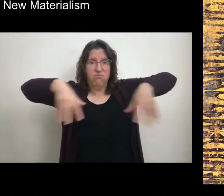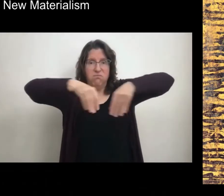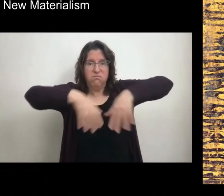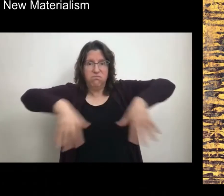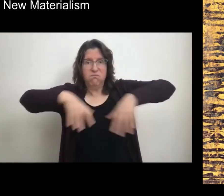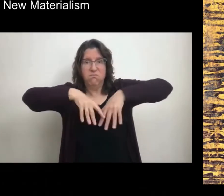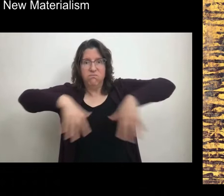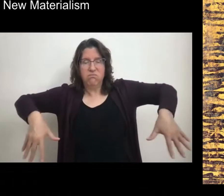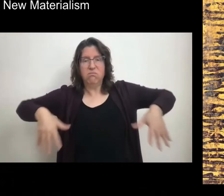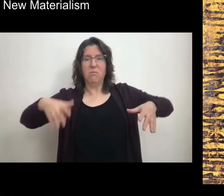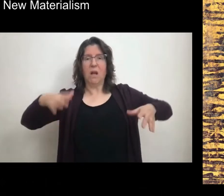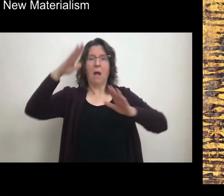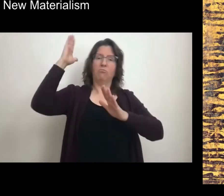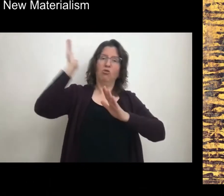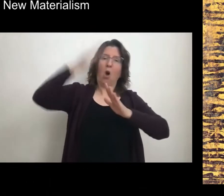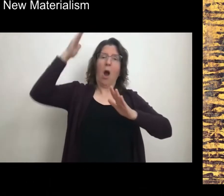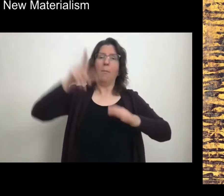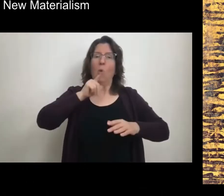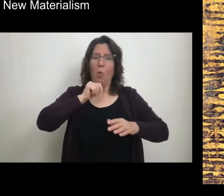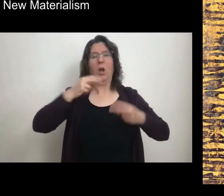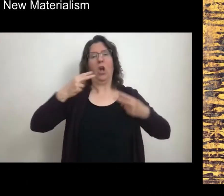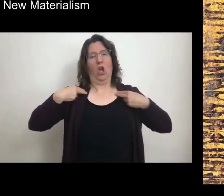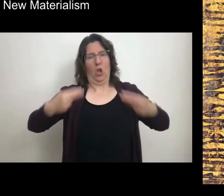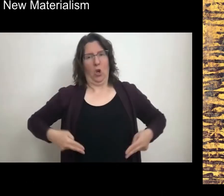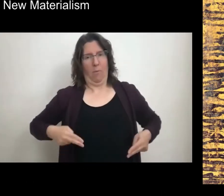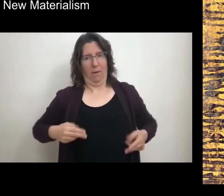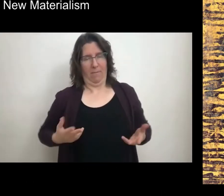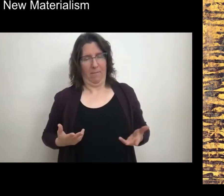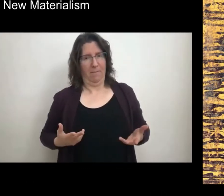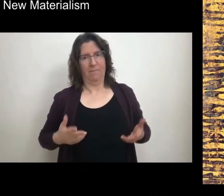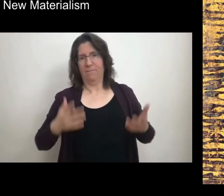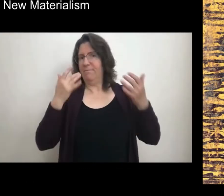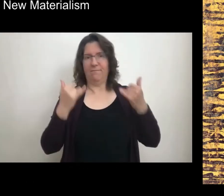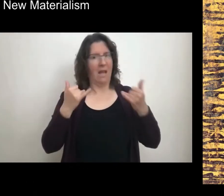The traditional view is that humans are at the apex of the hierarchy.